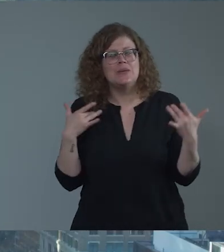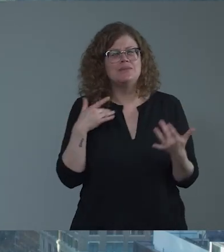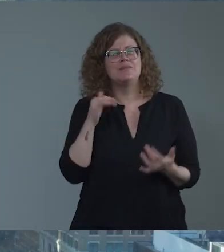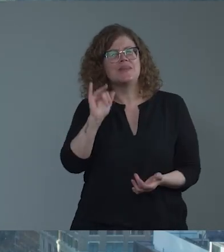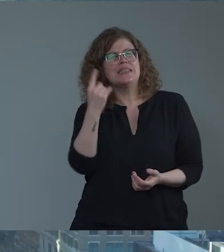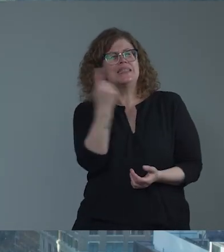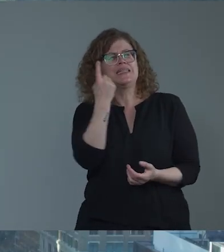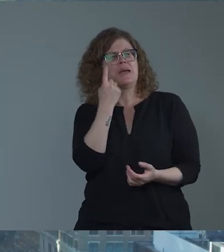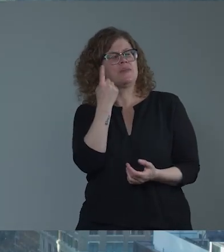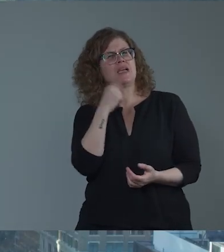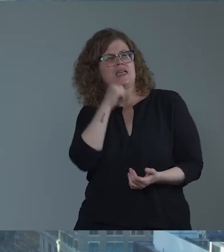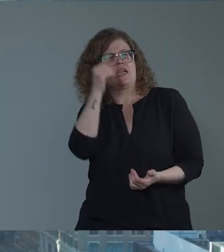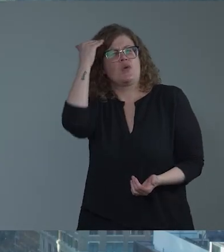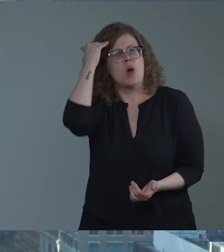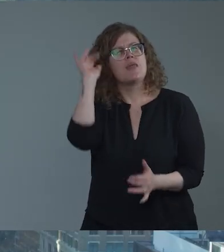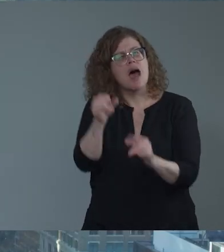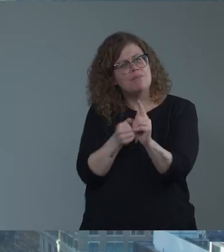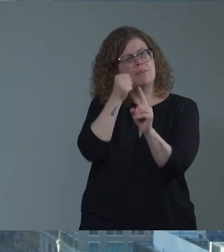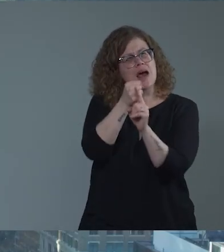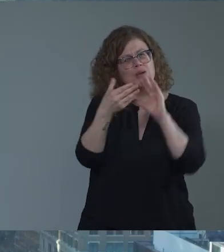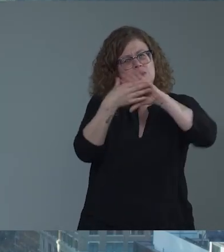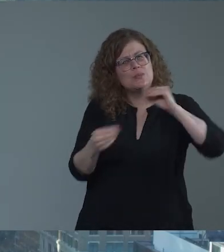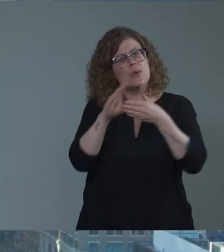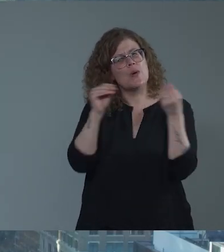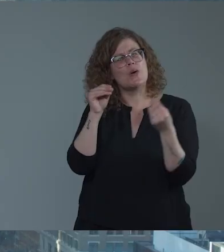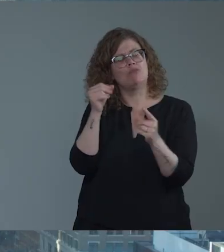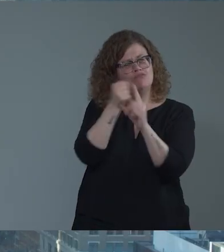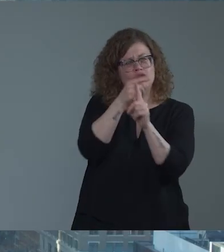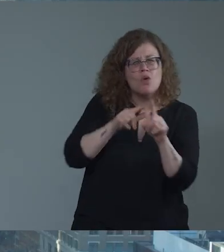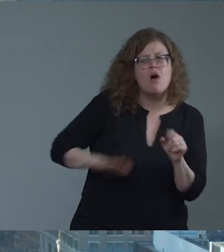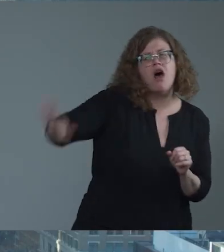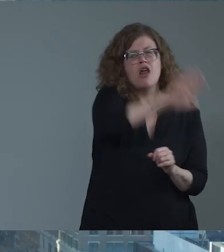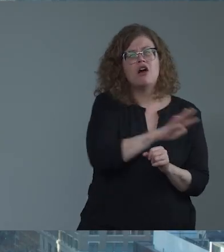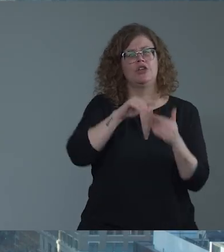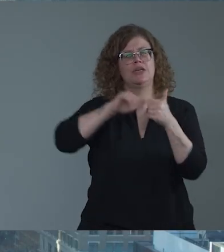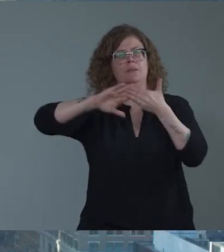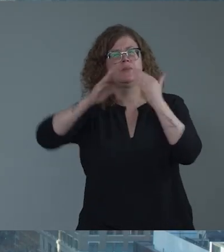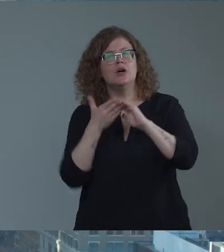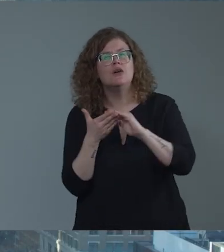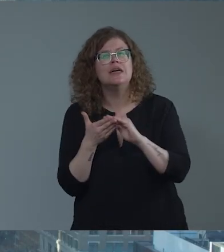creating a city that all of us deserve, not some of us. And public art does that in so many ways.